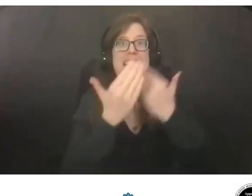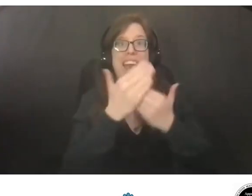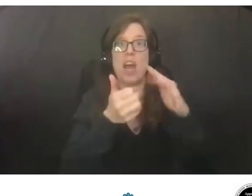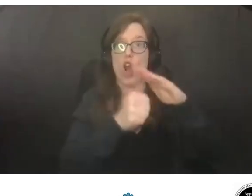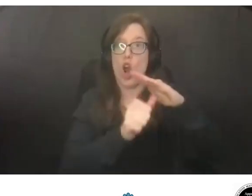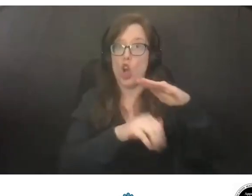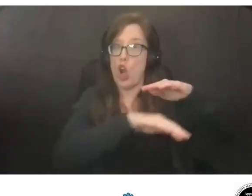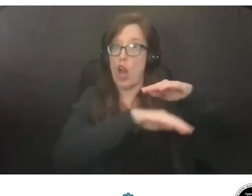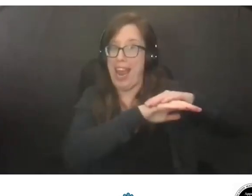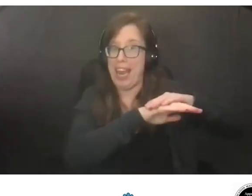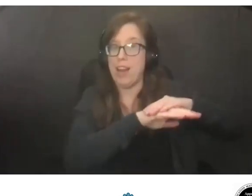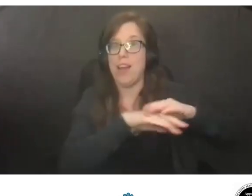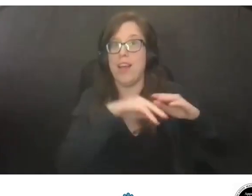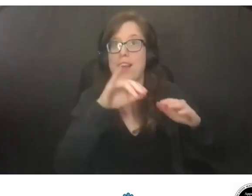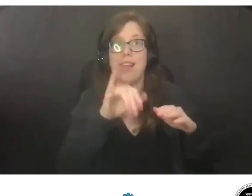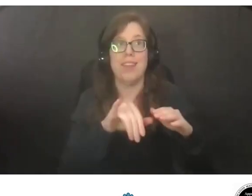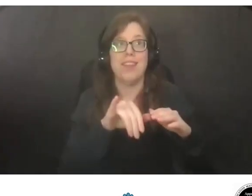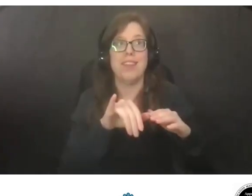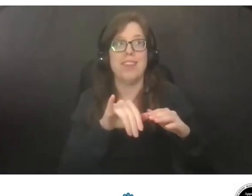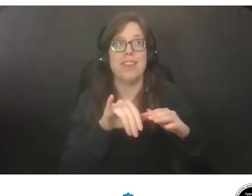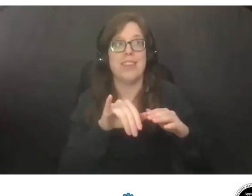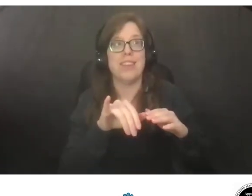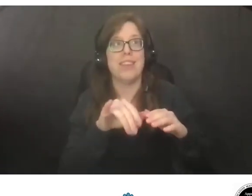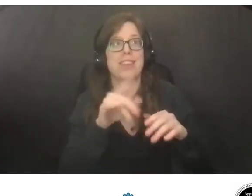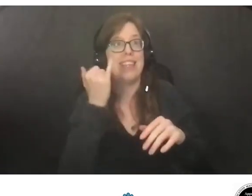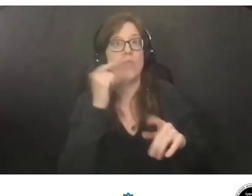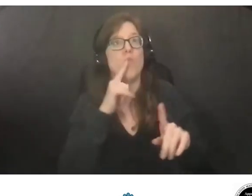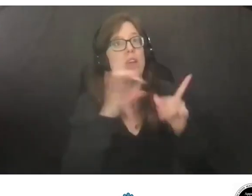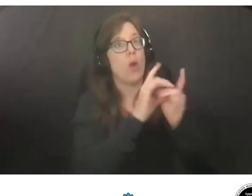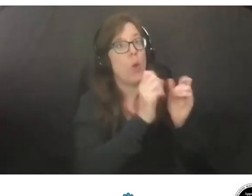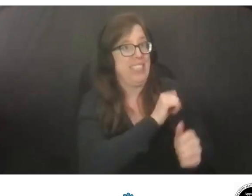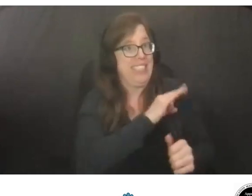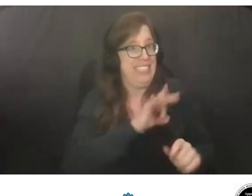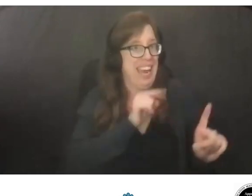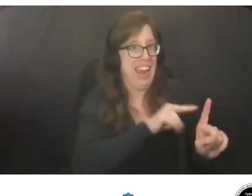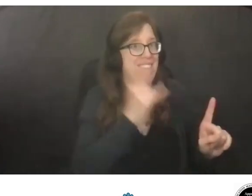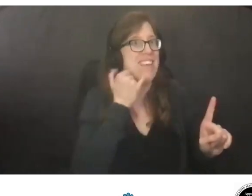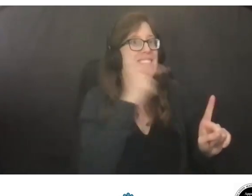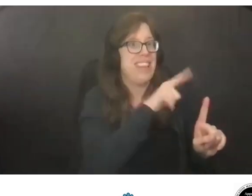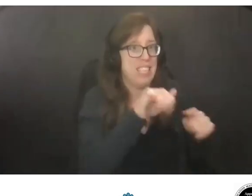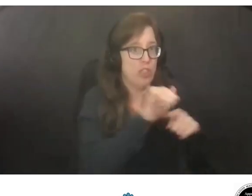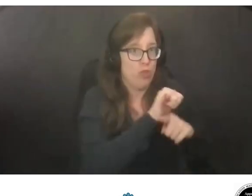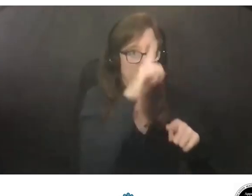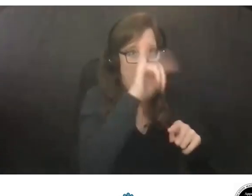which is really more a question about staff. And if the staff needs training in this strategy.